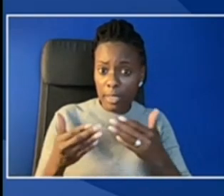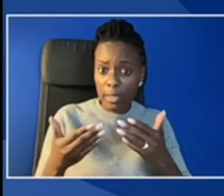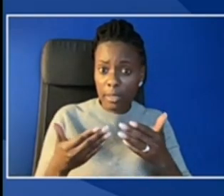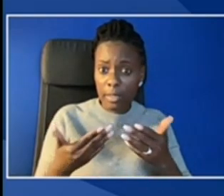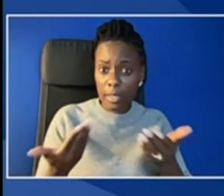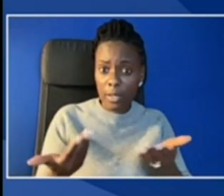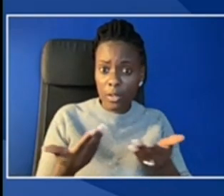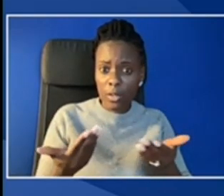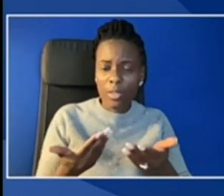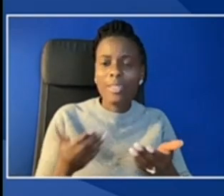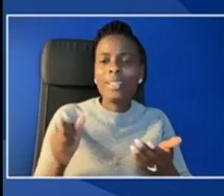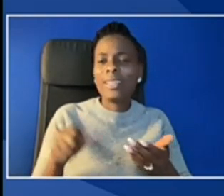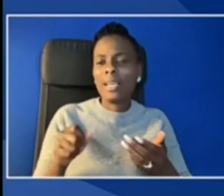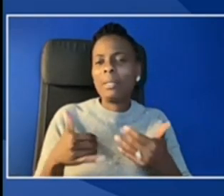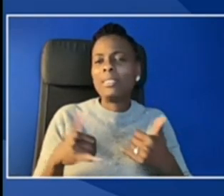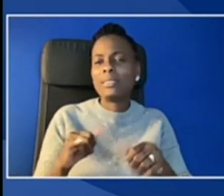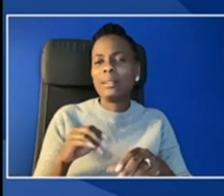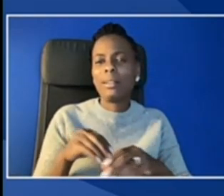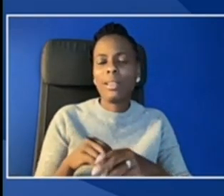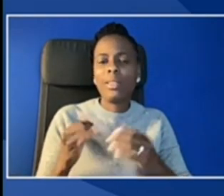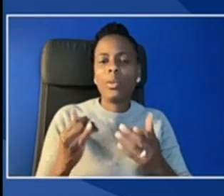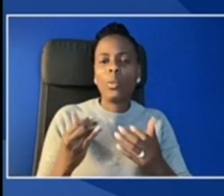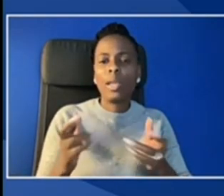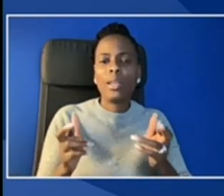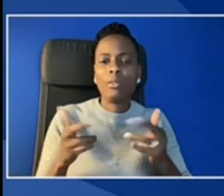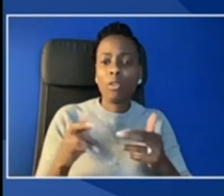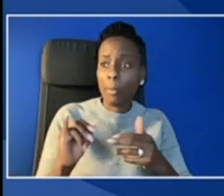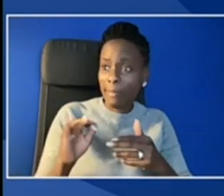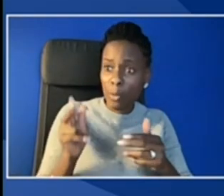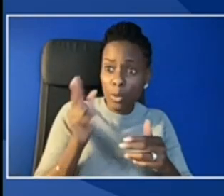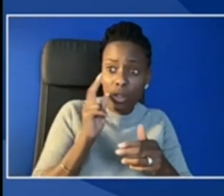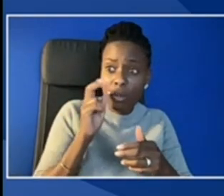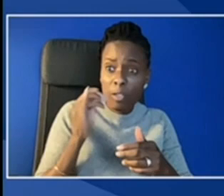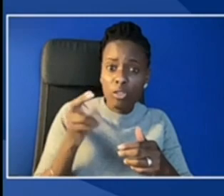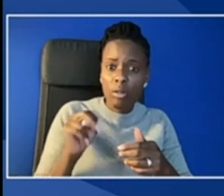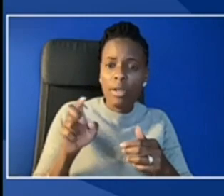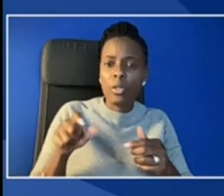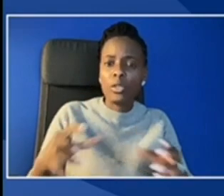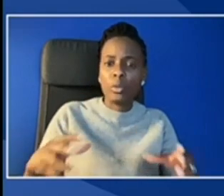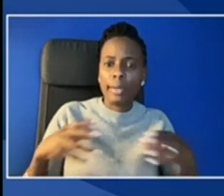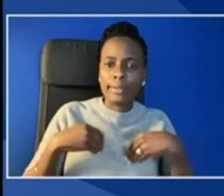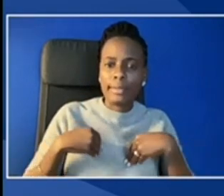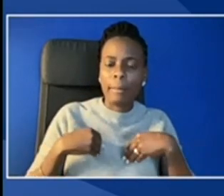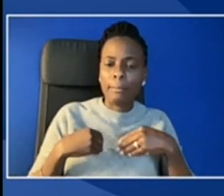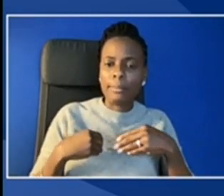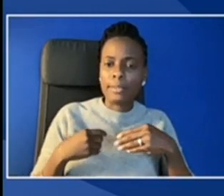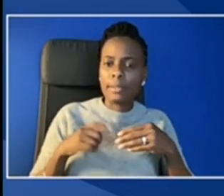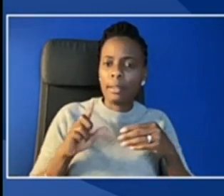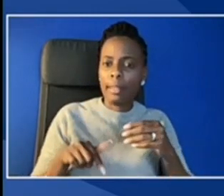the waiting room, so he needs to- if you can hear this, accept the log-in once you